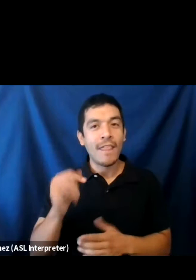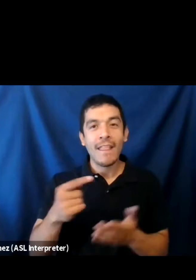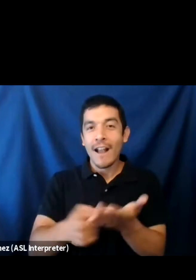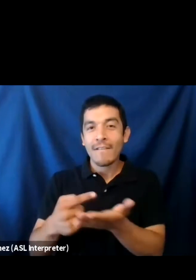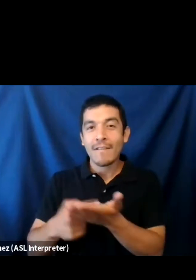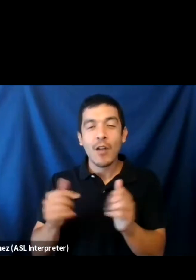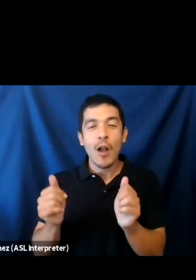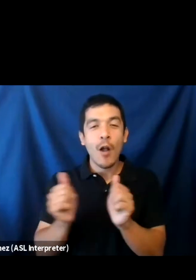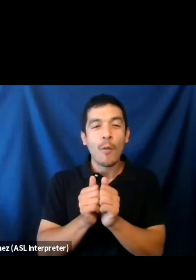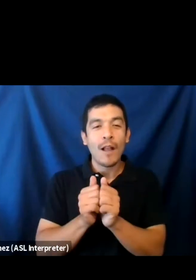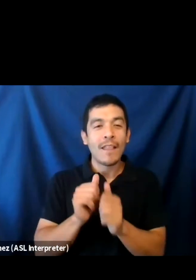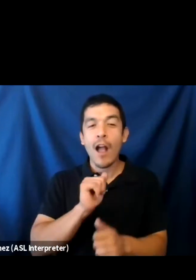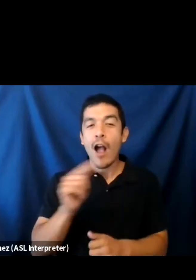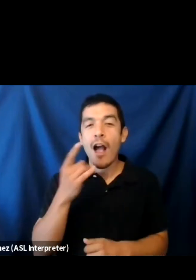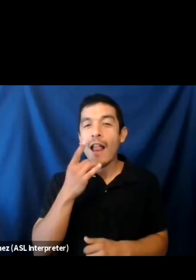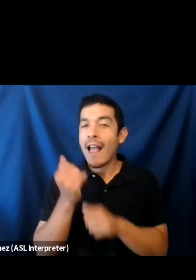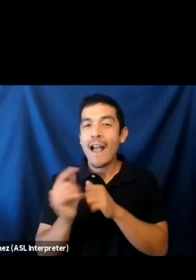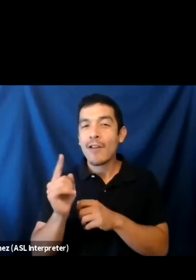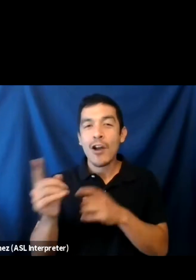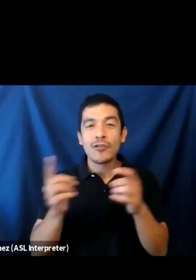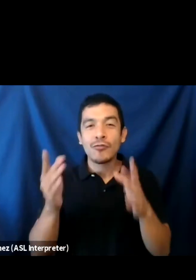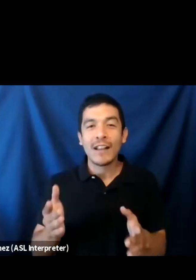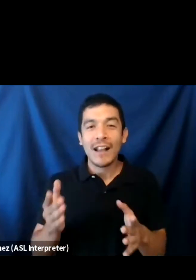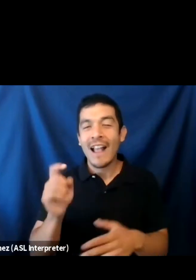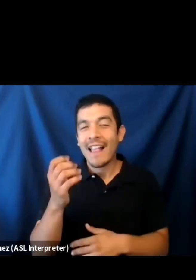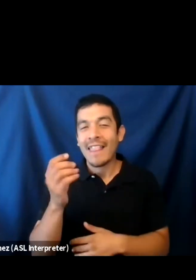with All Light Everywhere's director, Theo Anthony.